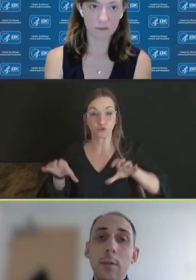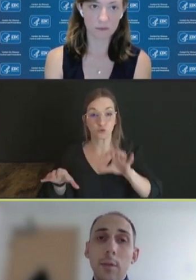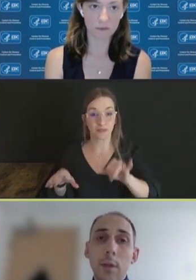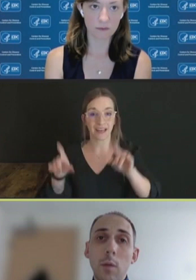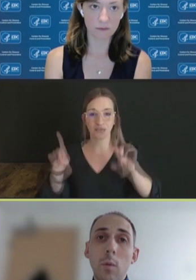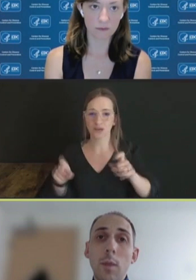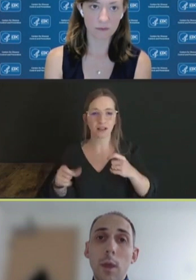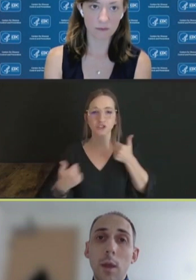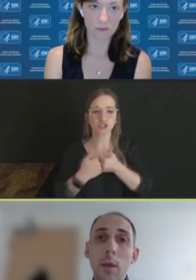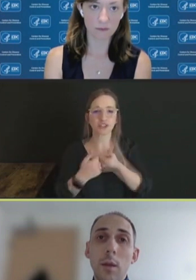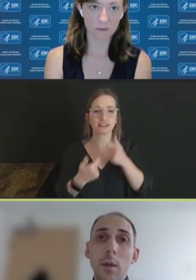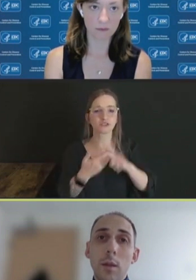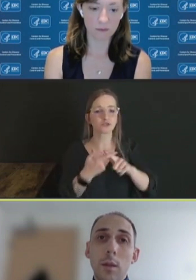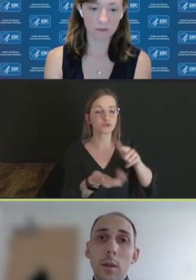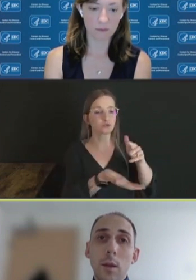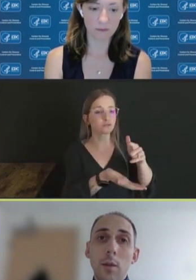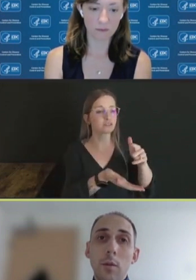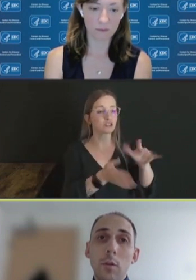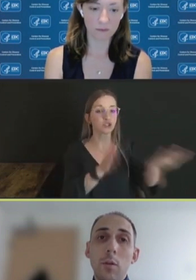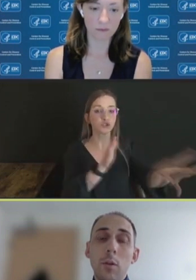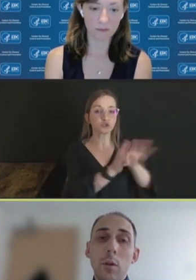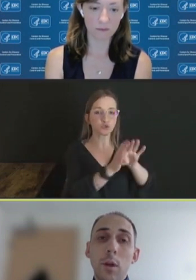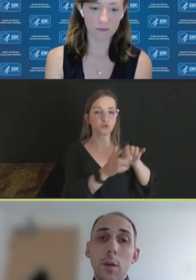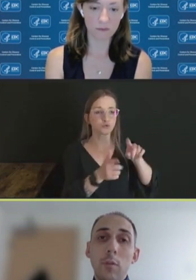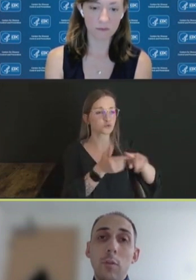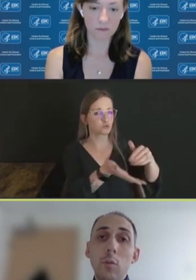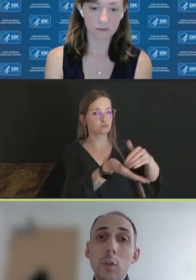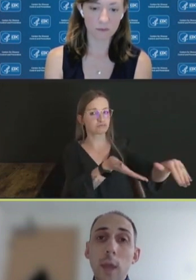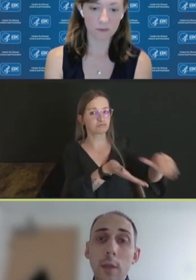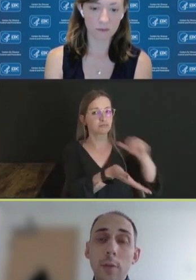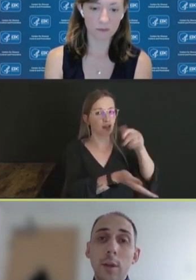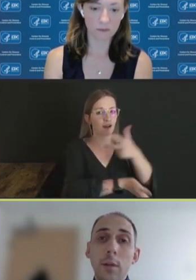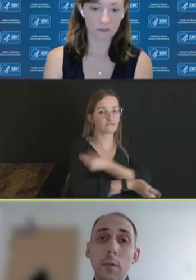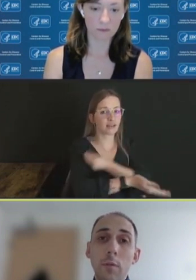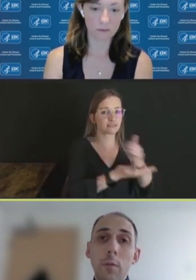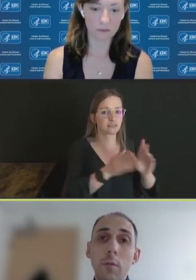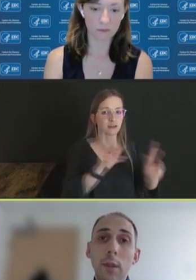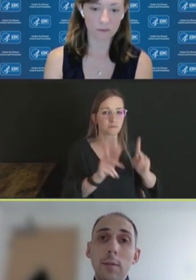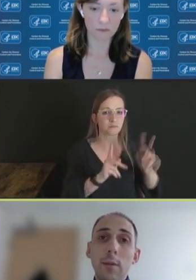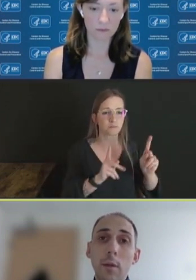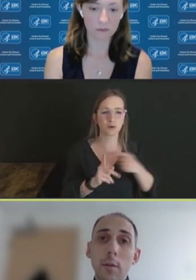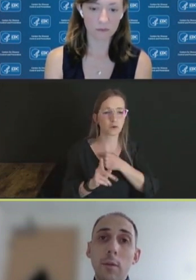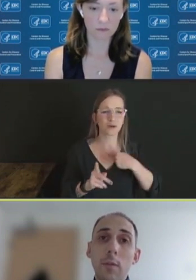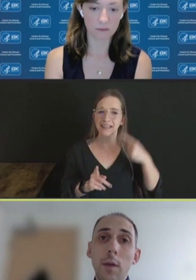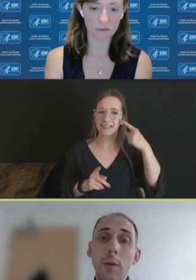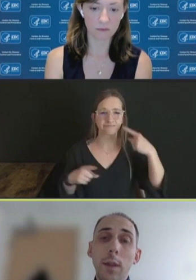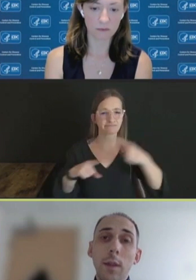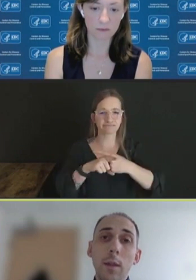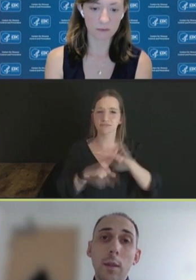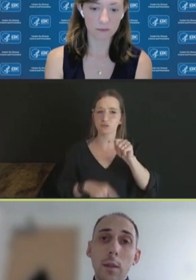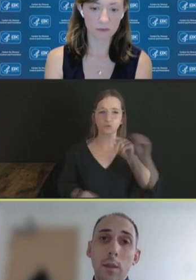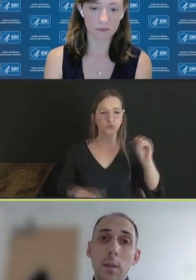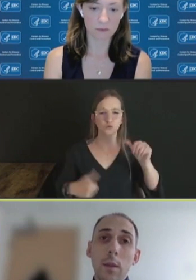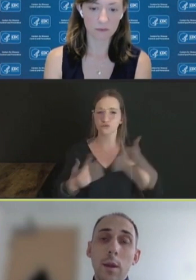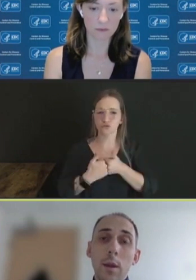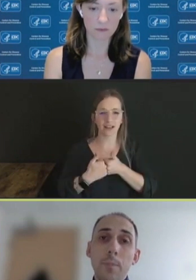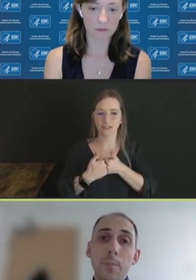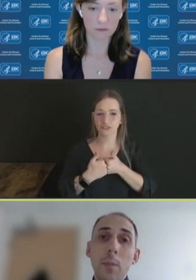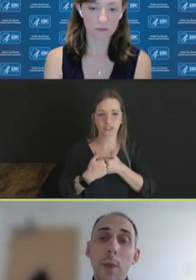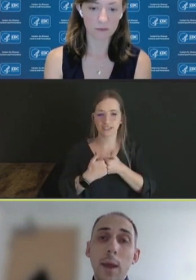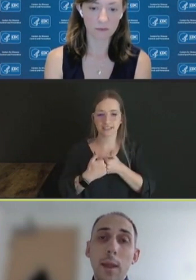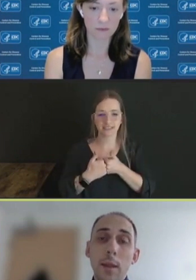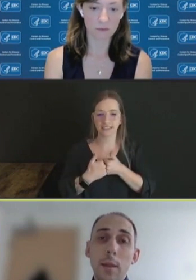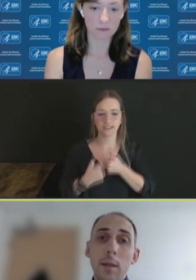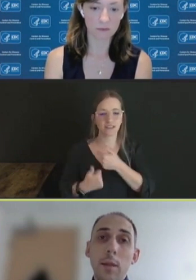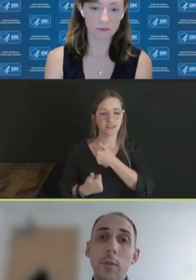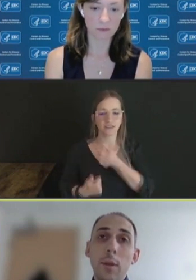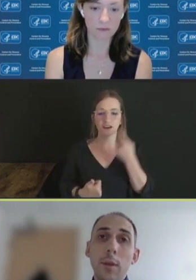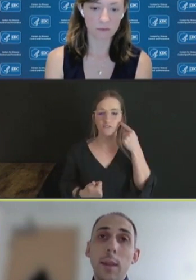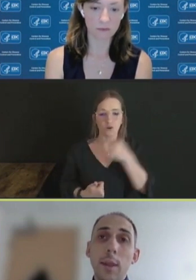And we thought that too challenging for the reason of confounding by either indication